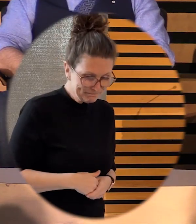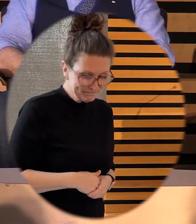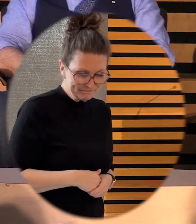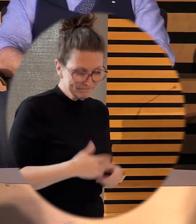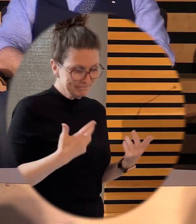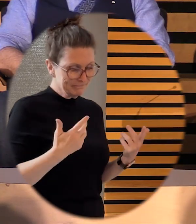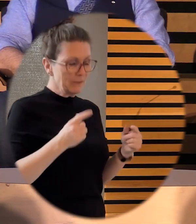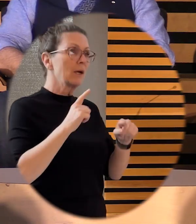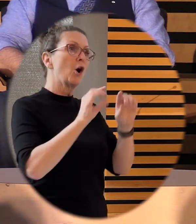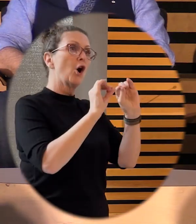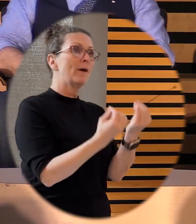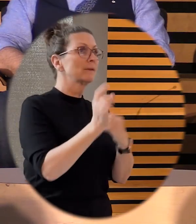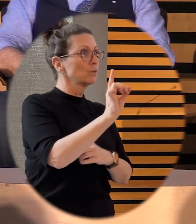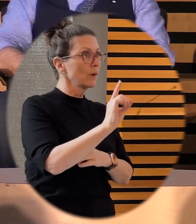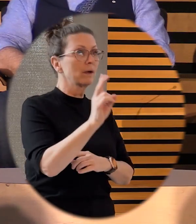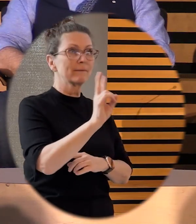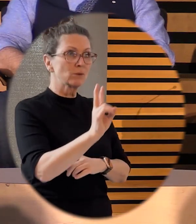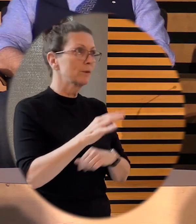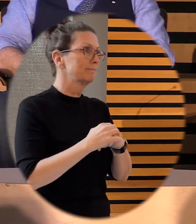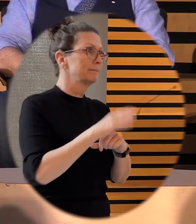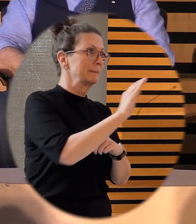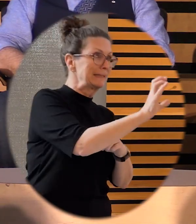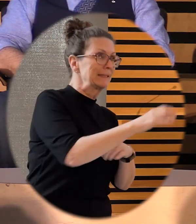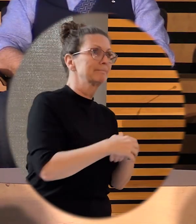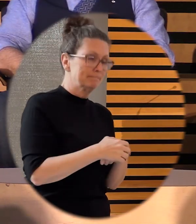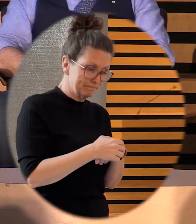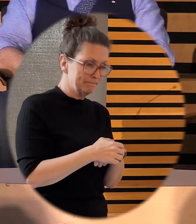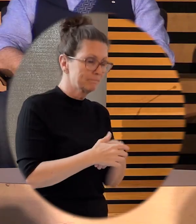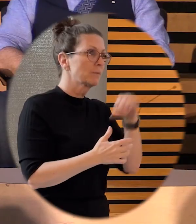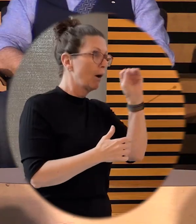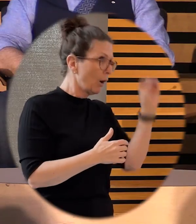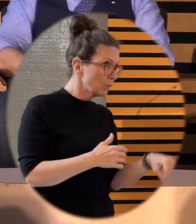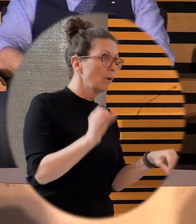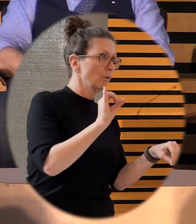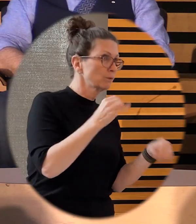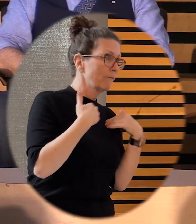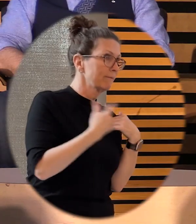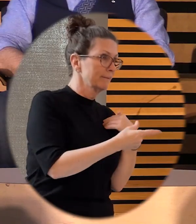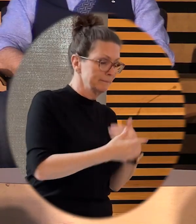have offices in Victoria, British Columbia, and Ottawa as well. And one of our organizations that